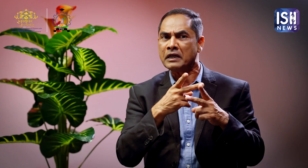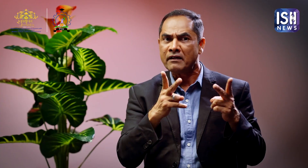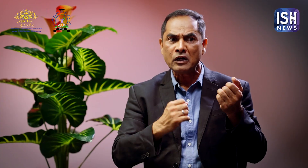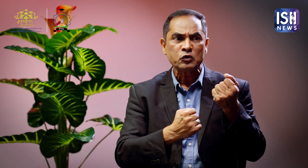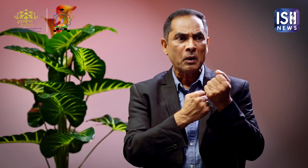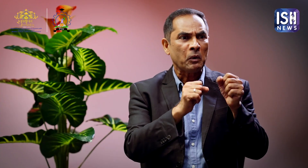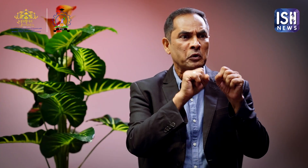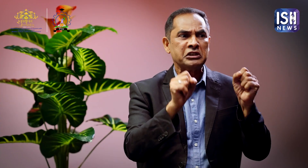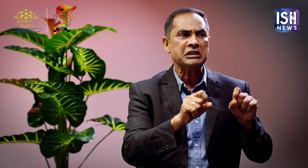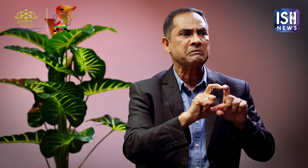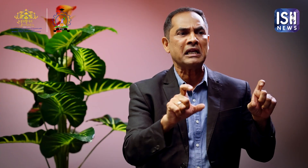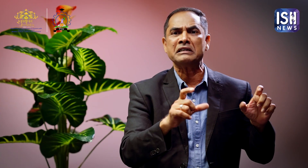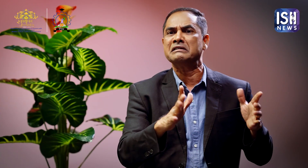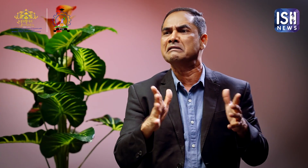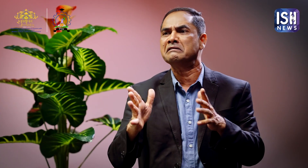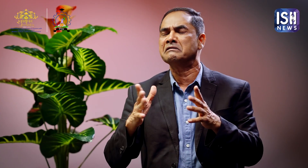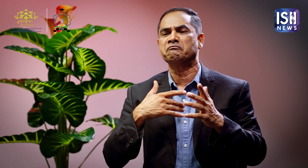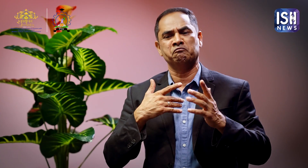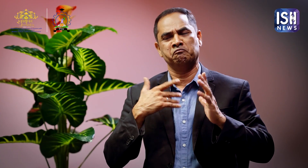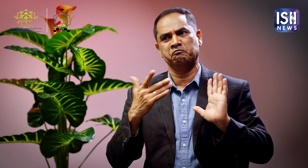The various support systems were also unclear and lacking.